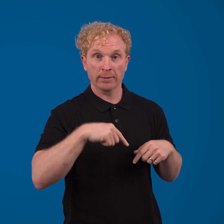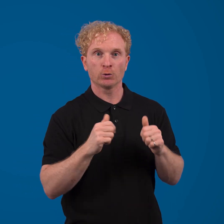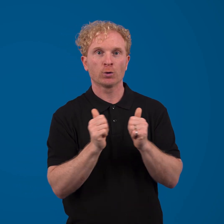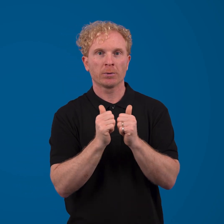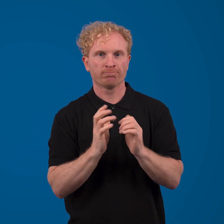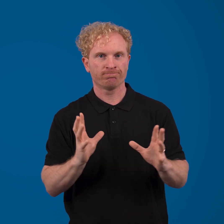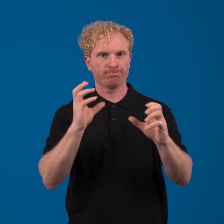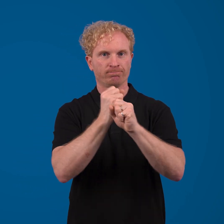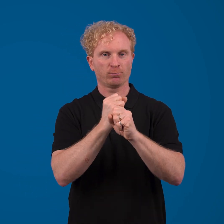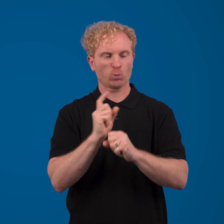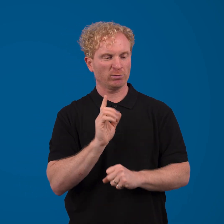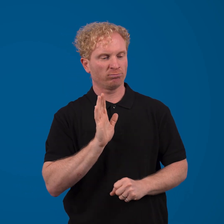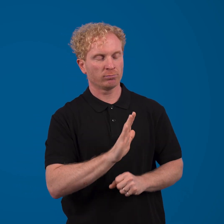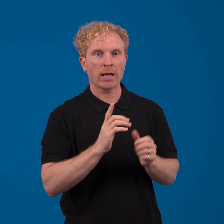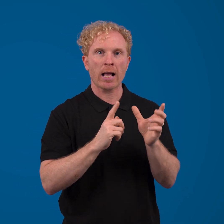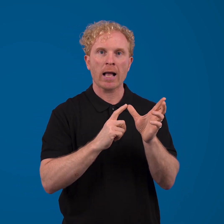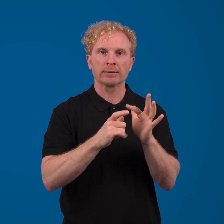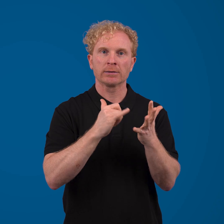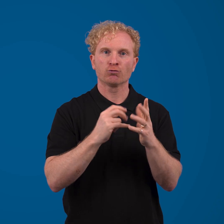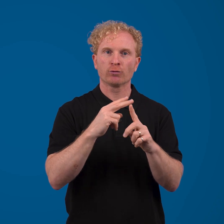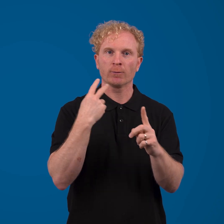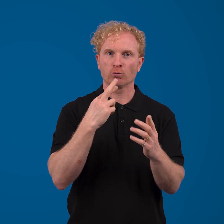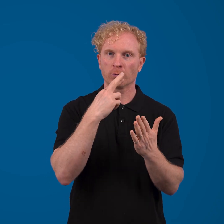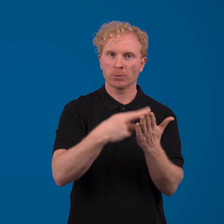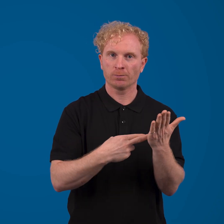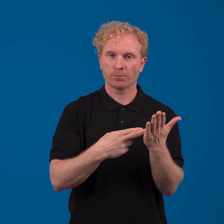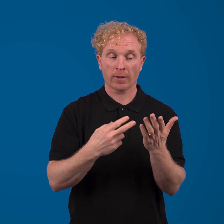This document is a summary of the ADS Review Report,